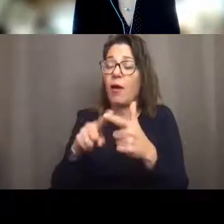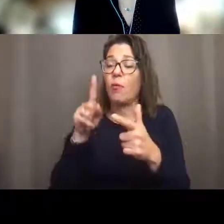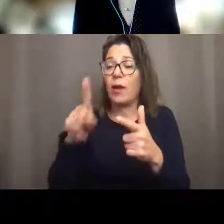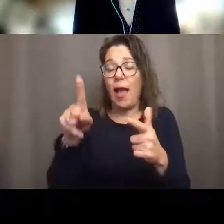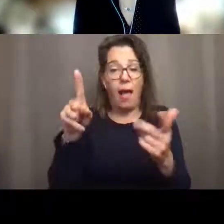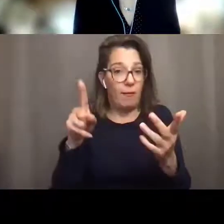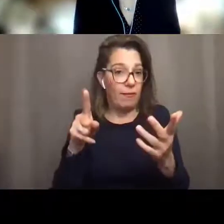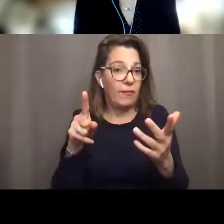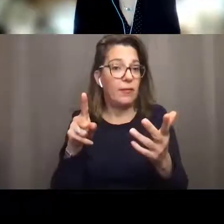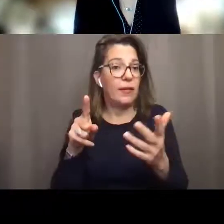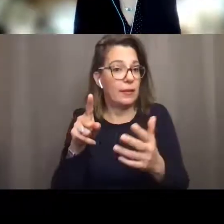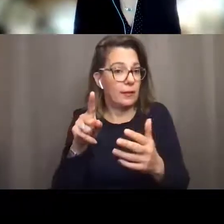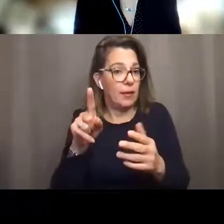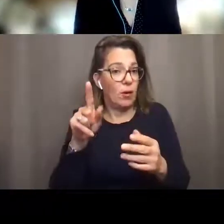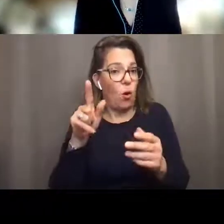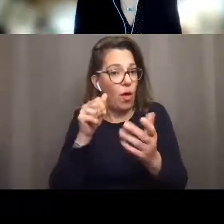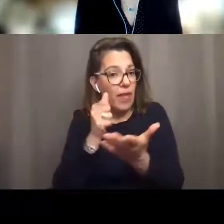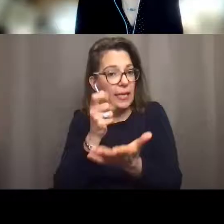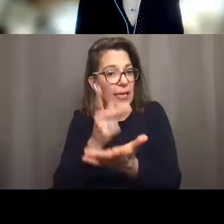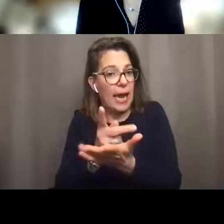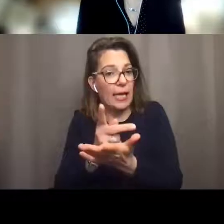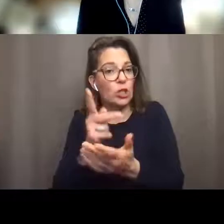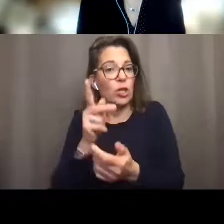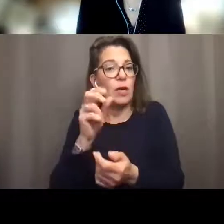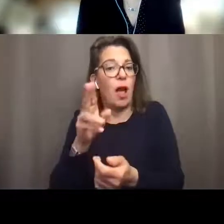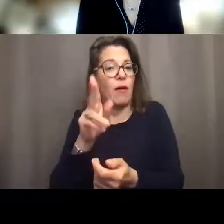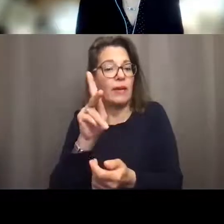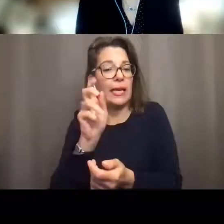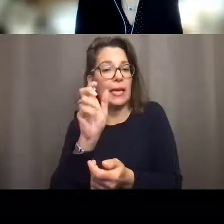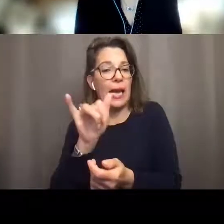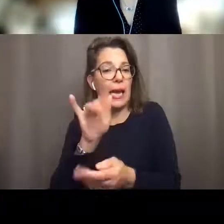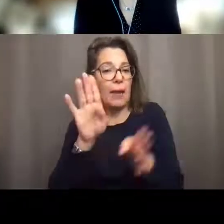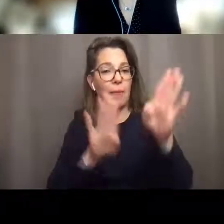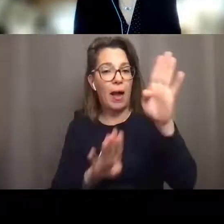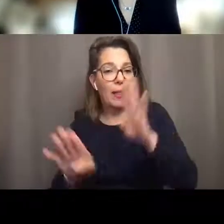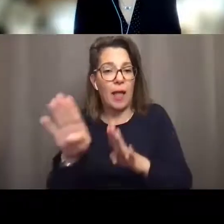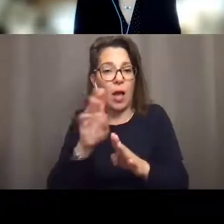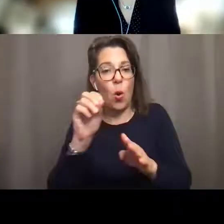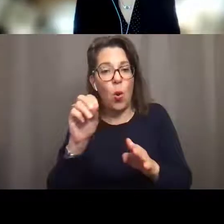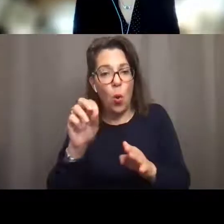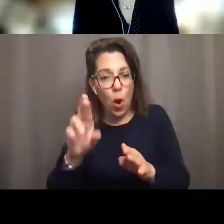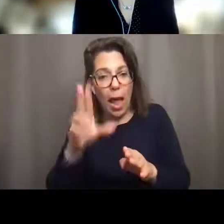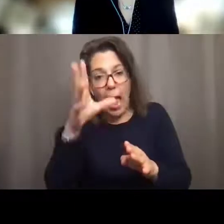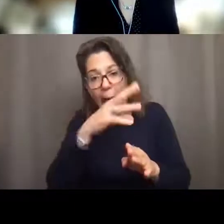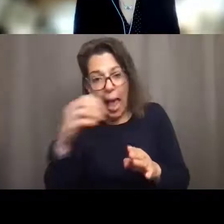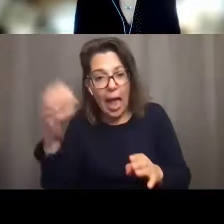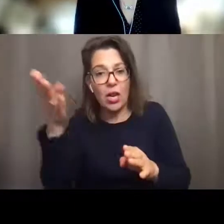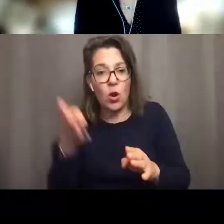and/or chemical resources. This is actually an attachment. It's an additional review consideration.